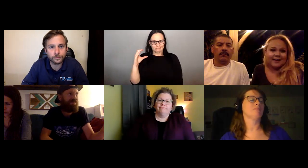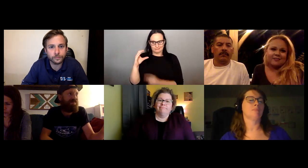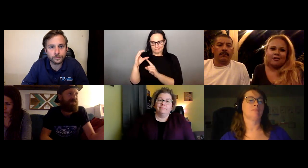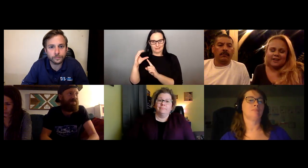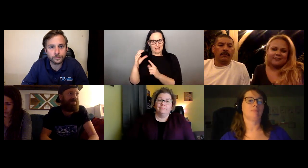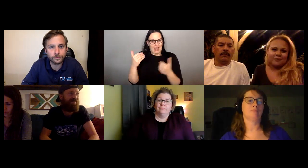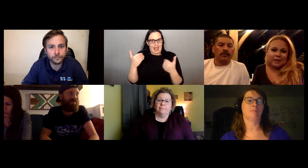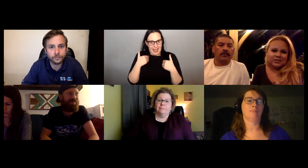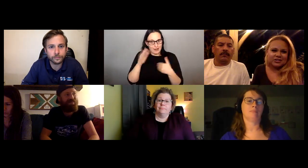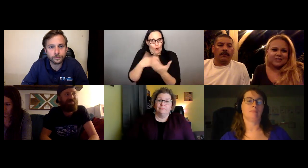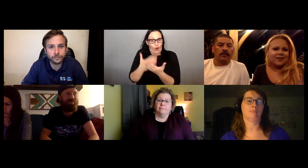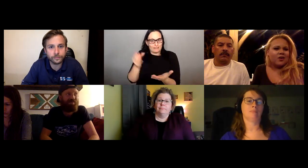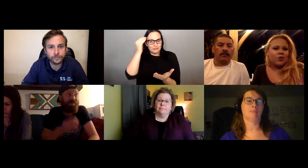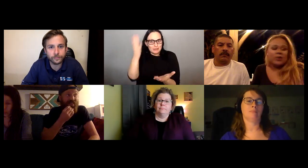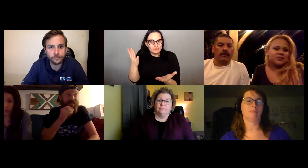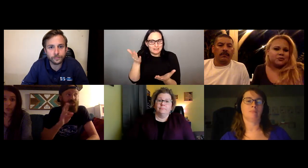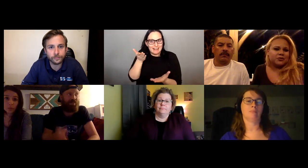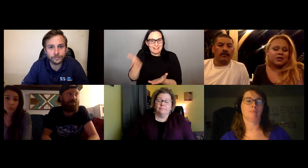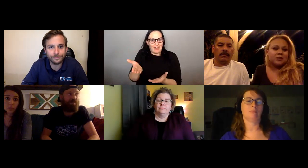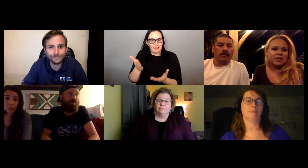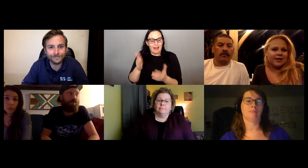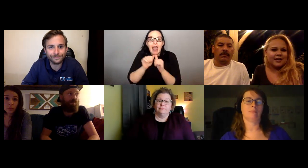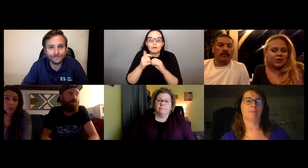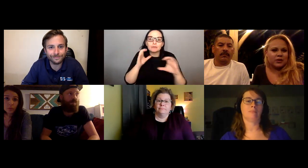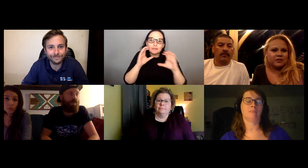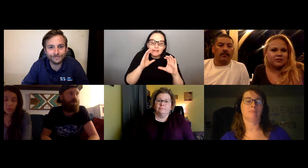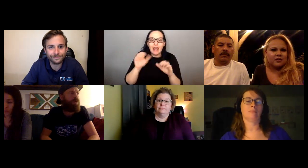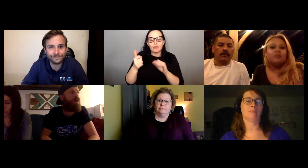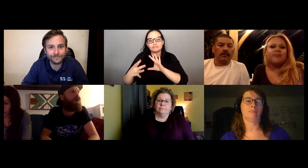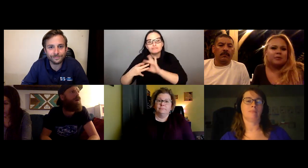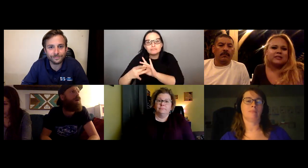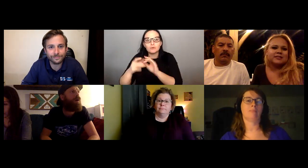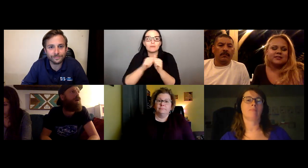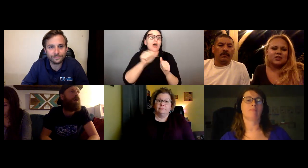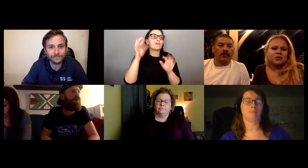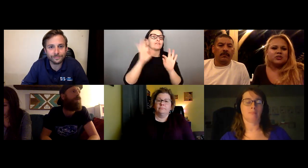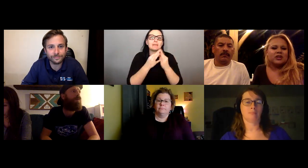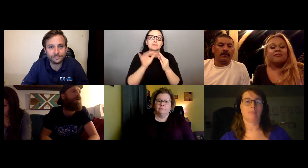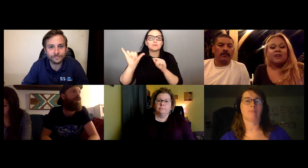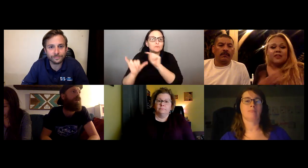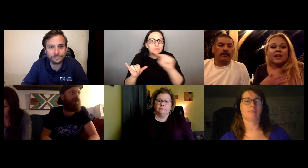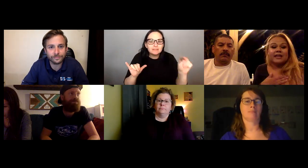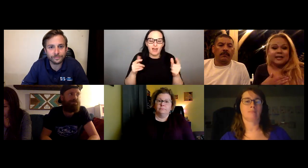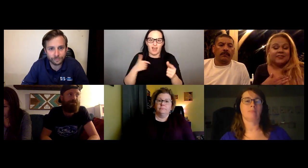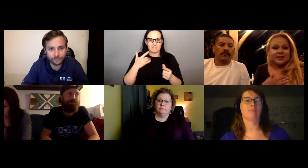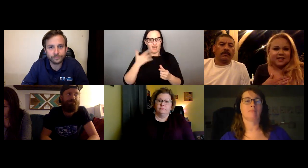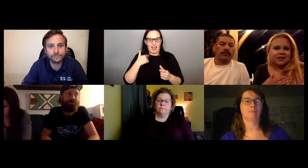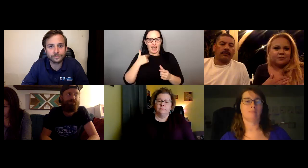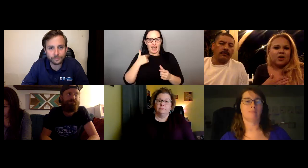all that information ways to communicate and connect with other families which i felt that i